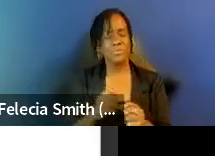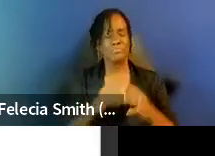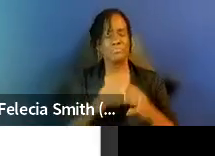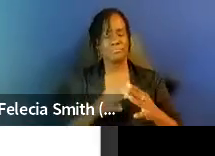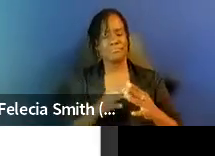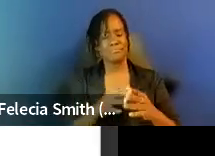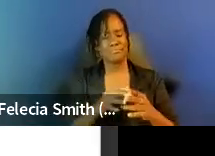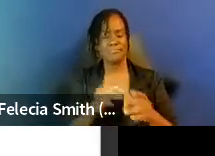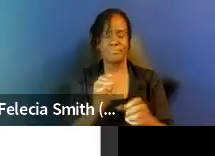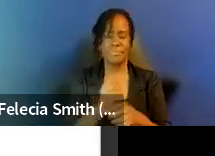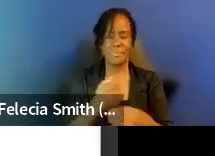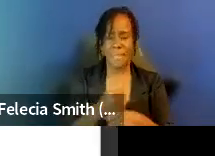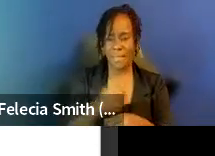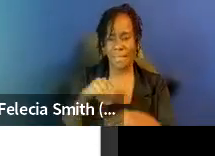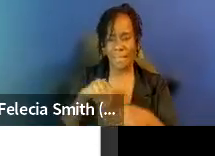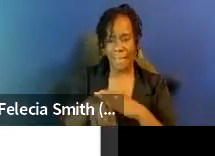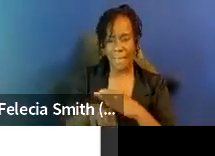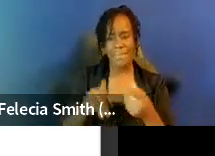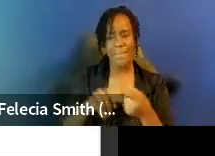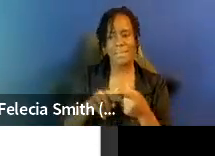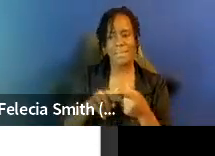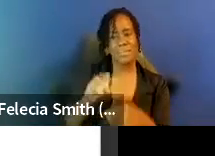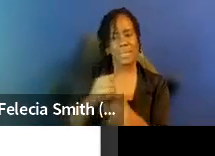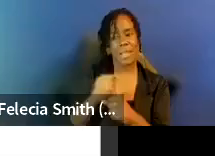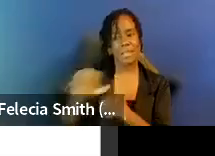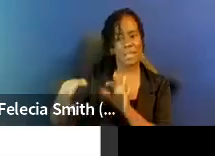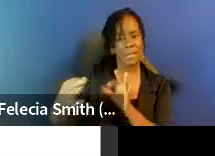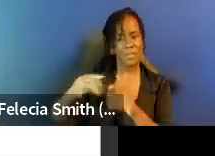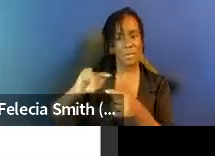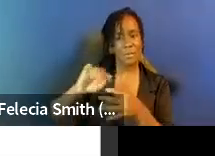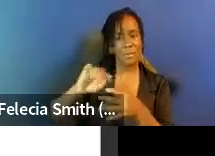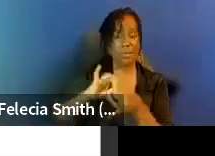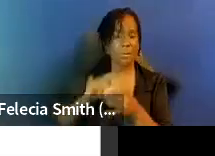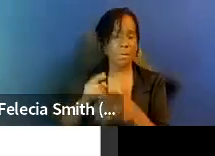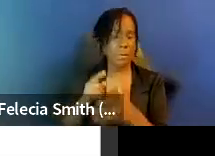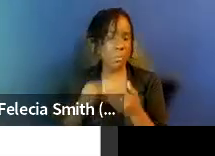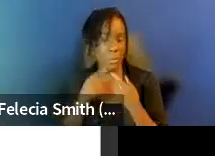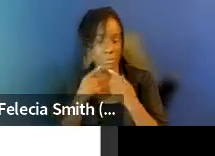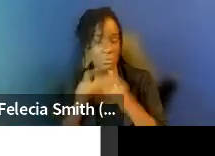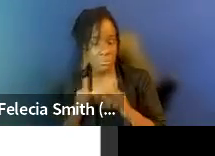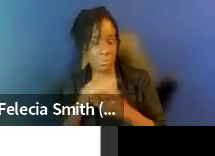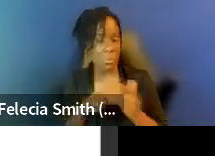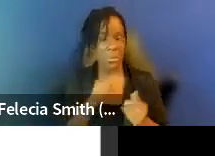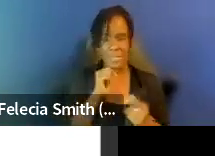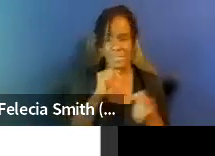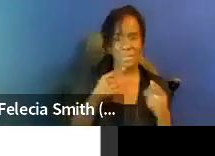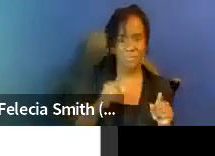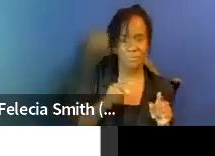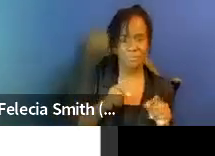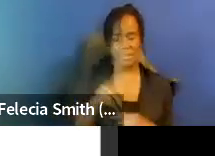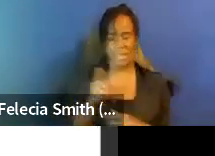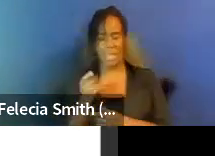hope. We can call you on the phone and engage if text messages. You can write on a